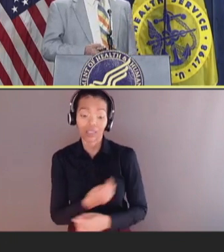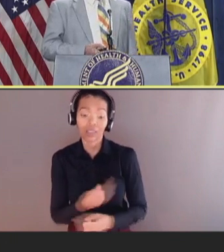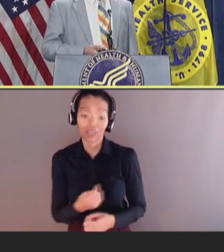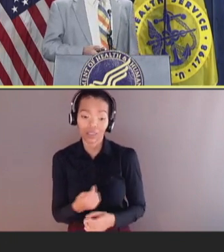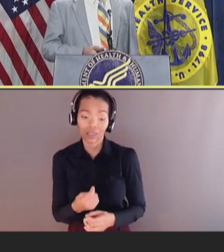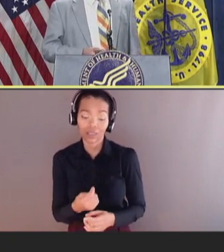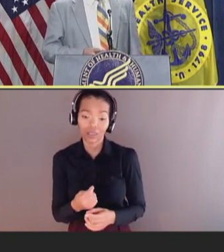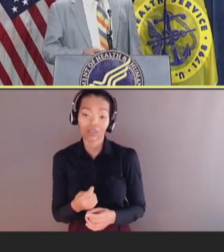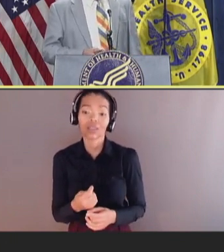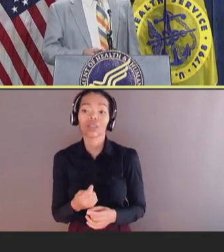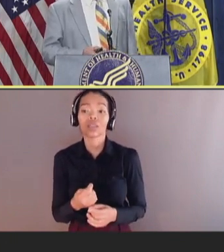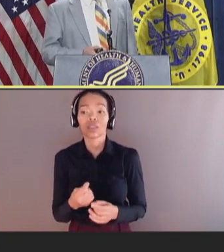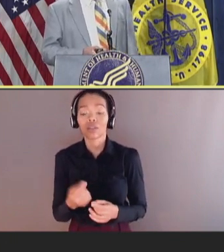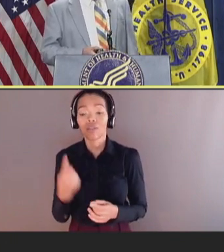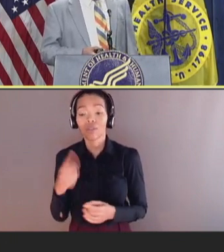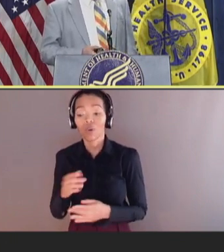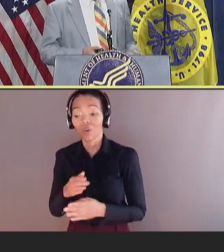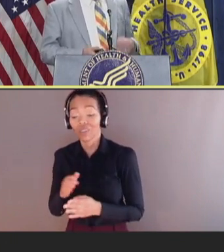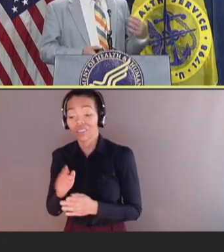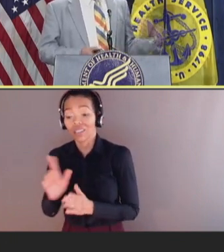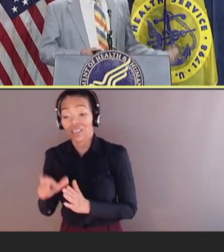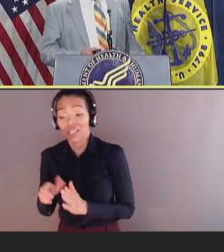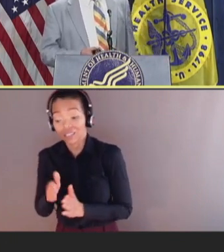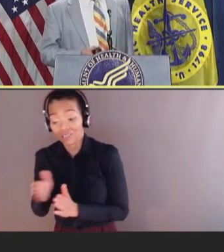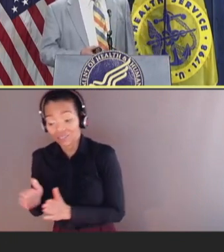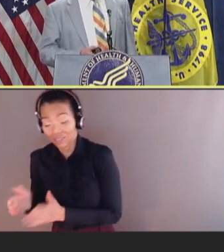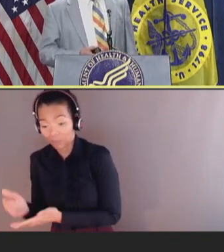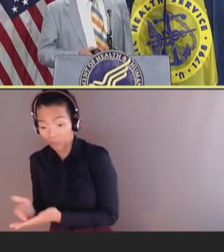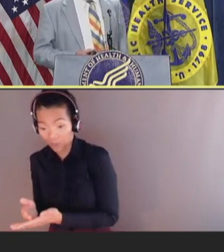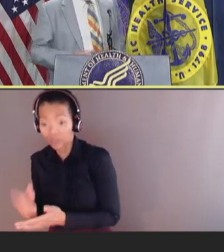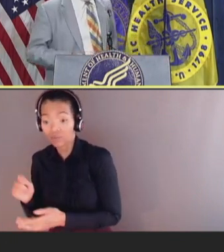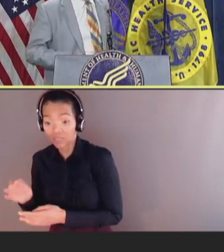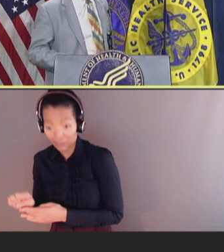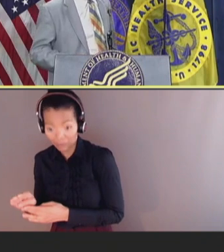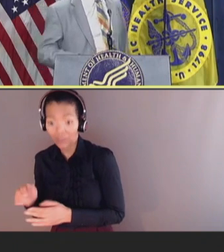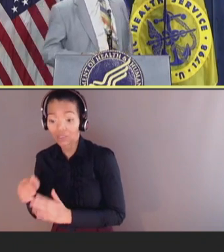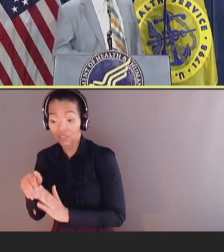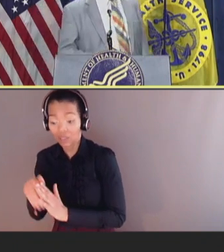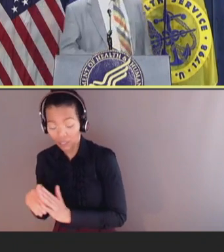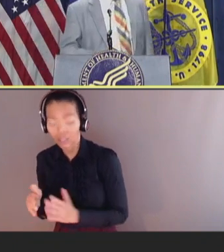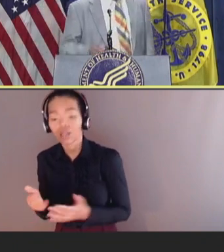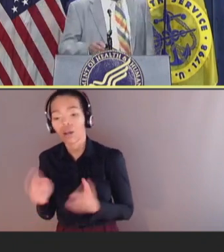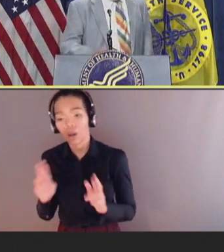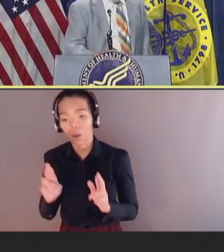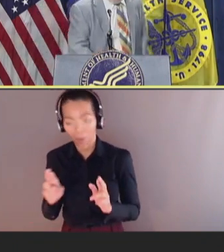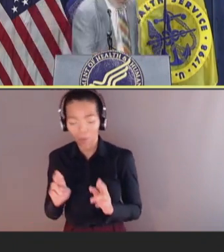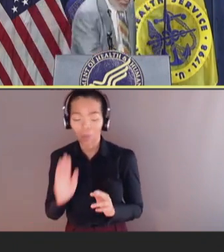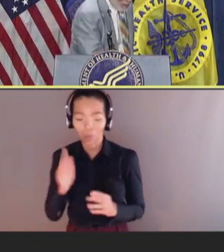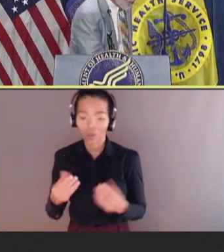more successful than BCG, but I want to have some backup. Thank you very much.